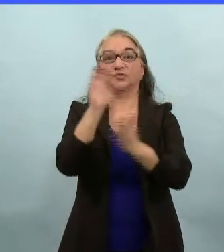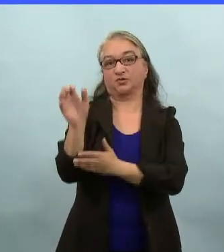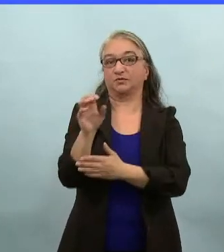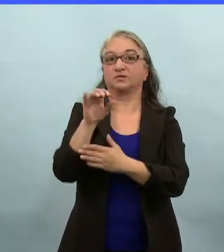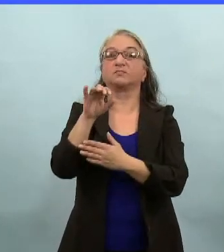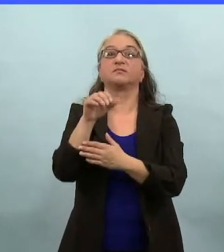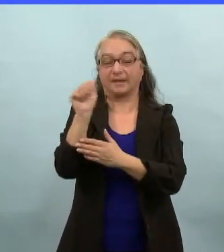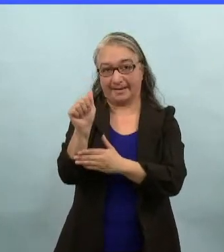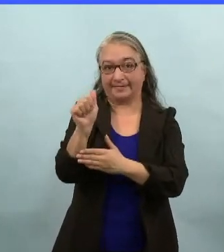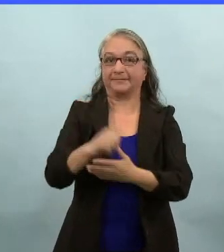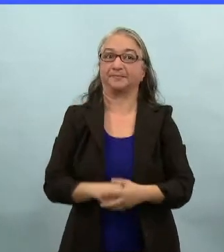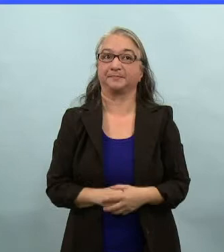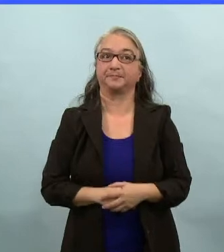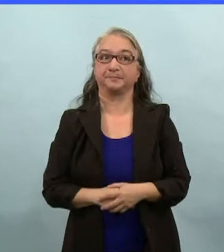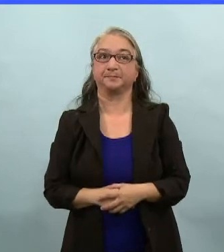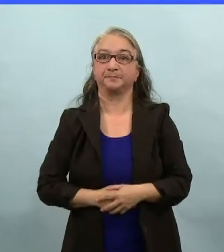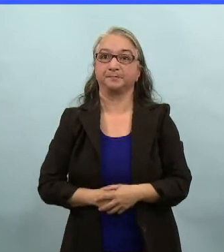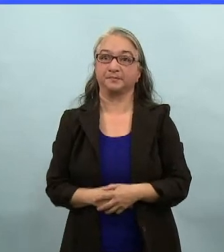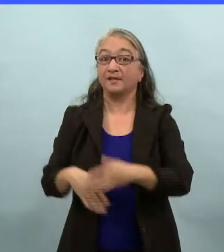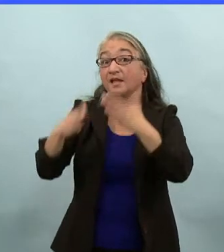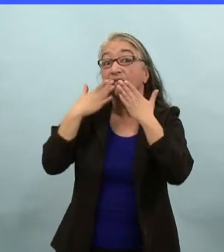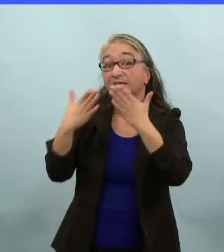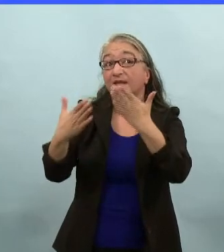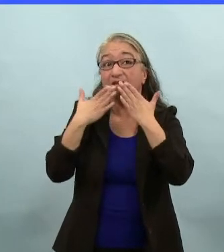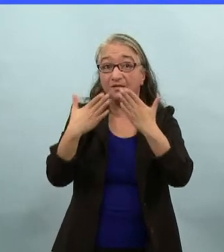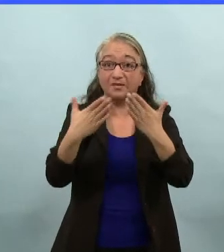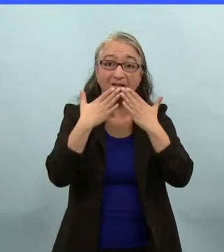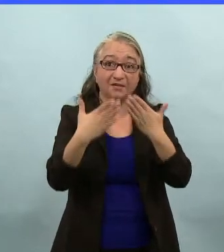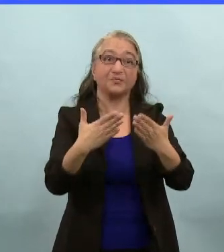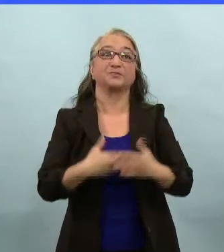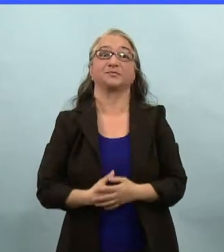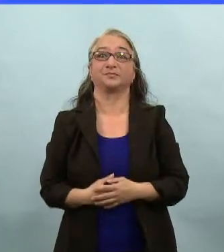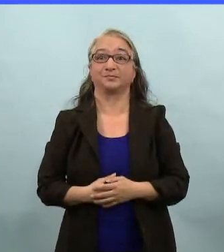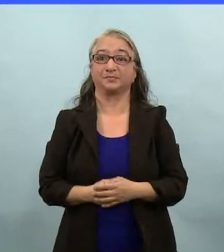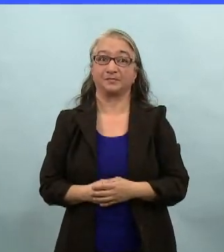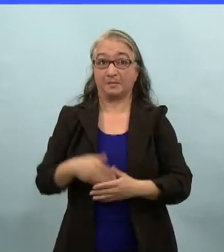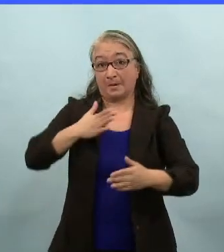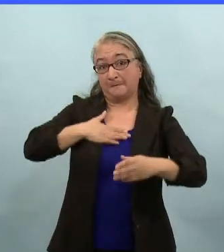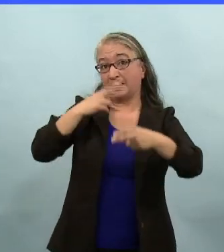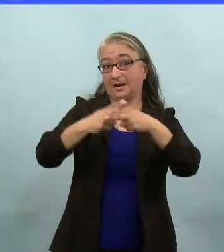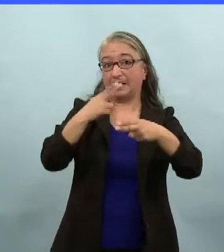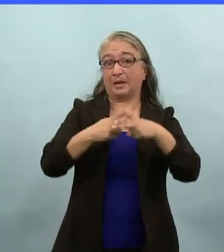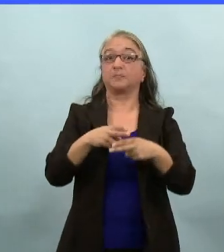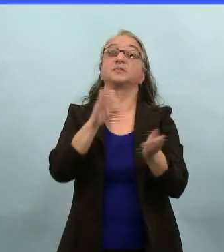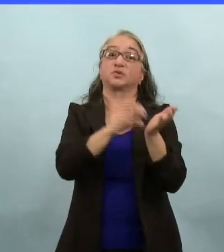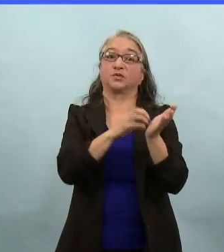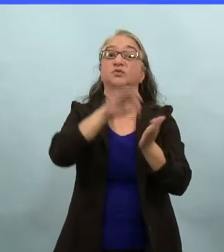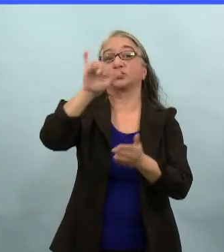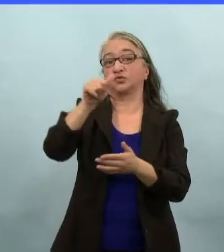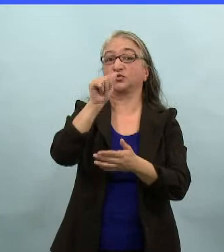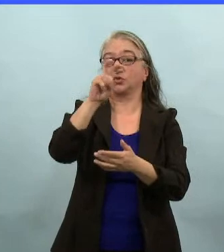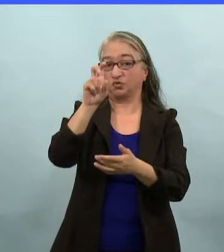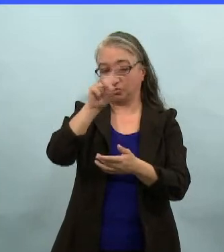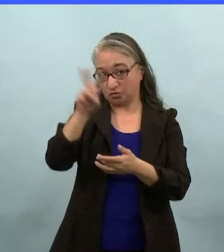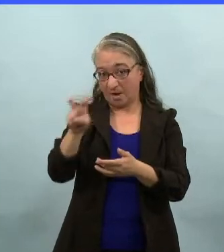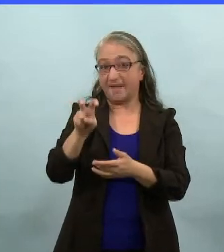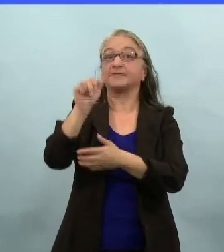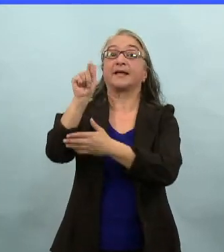thank you premier thank you minister gordon good afternoon my name is dr jazz atwal i'm the deputy chief provincial public health officer for manitoba